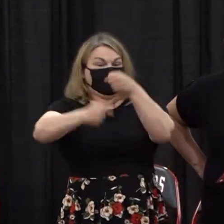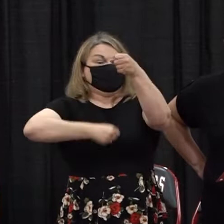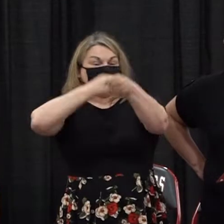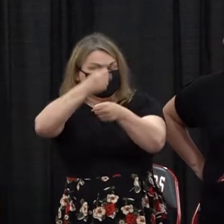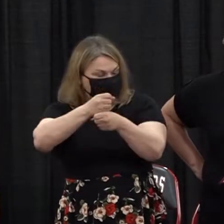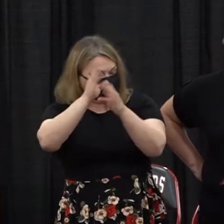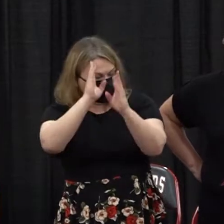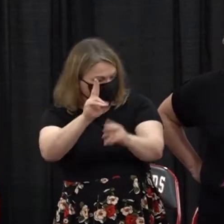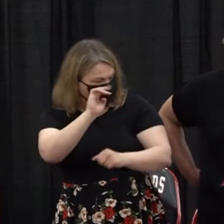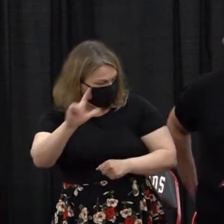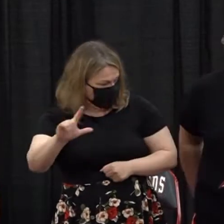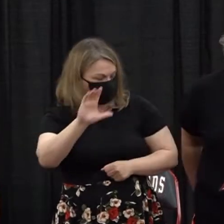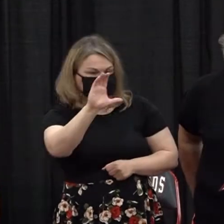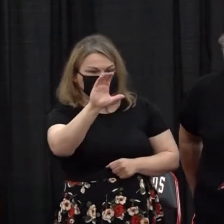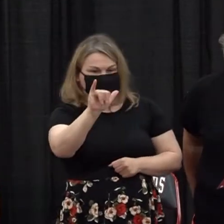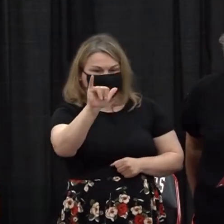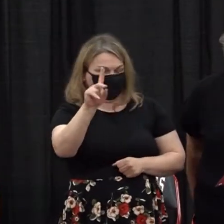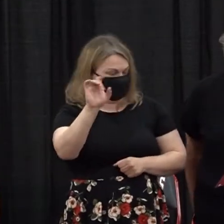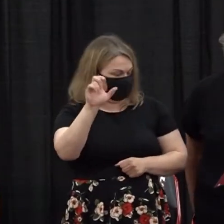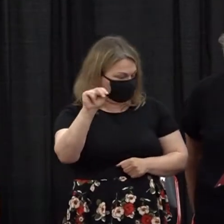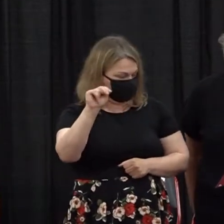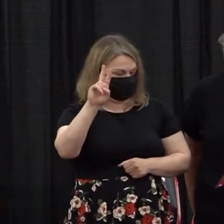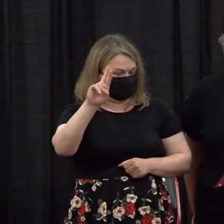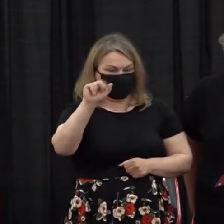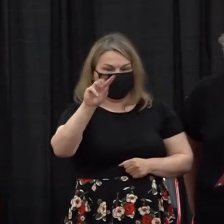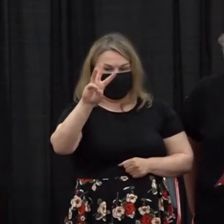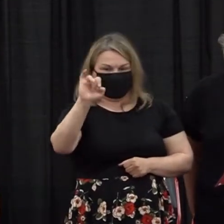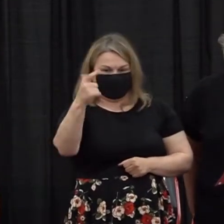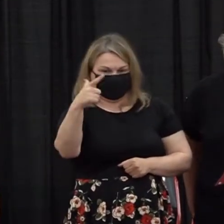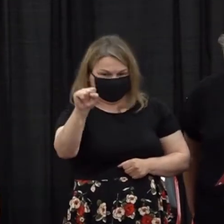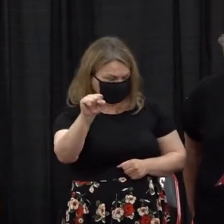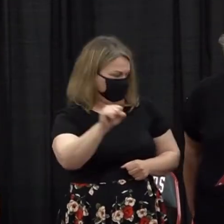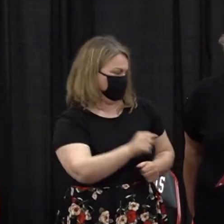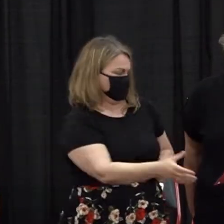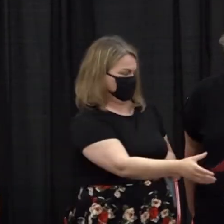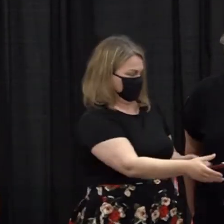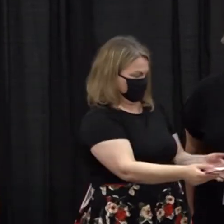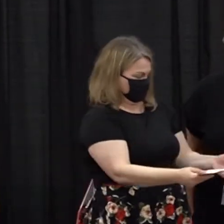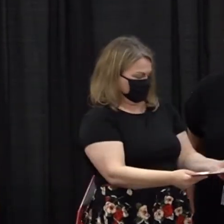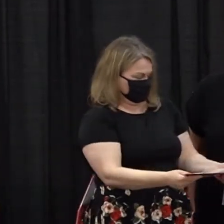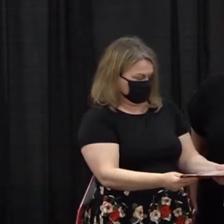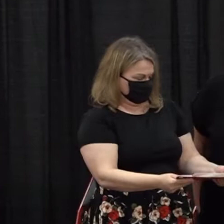Fourth quarter honor roll, and full year is Cayden Rawlings.